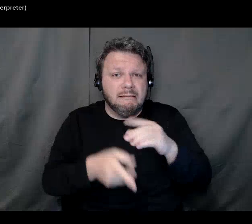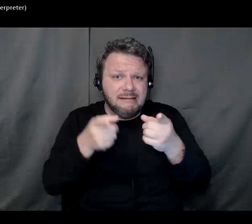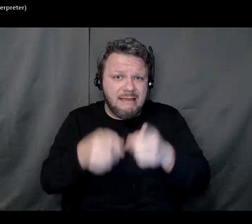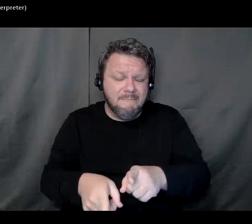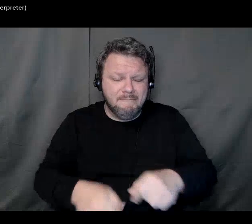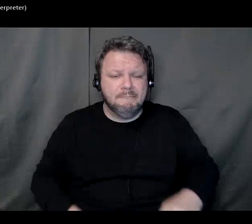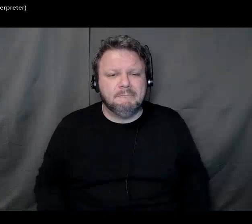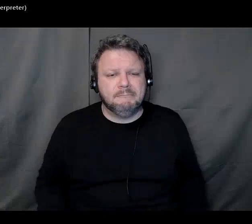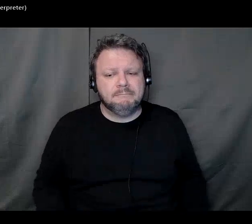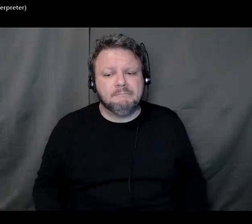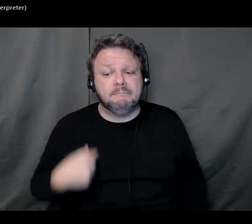We have seen.